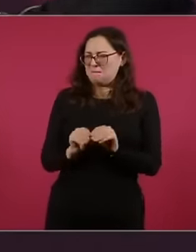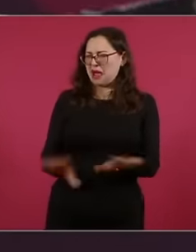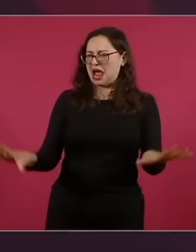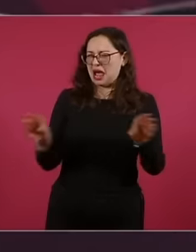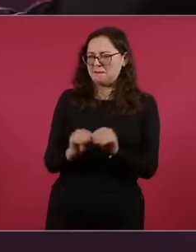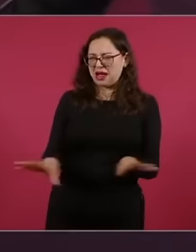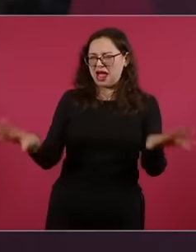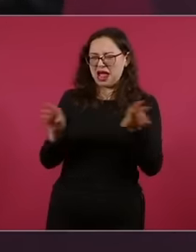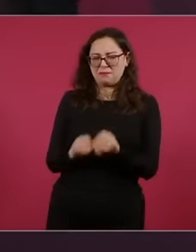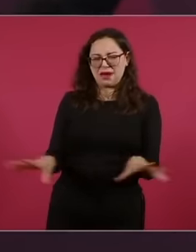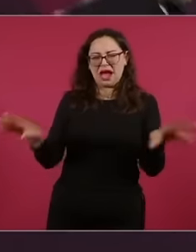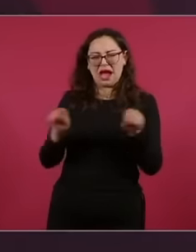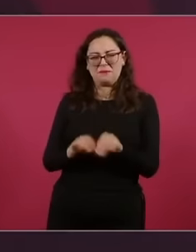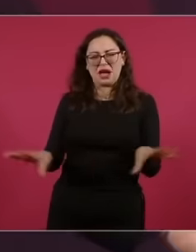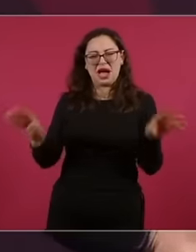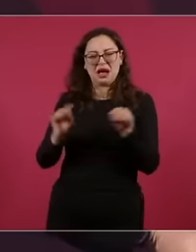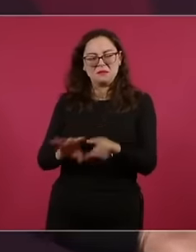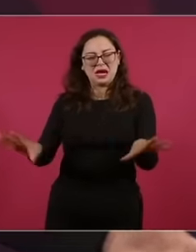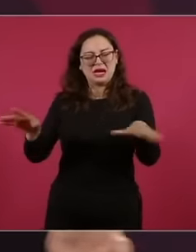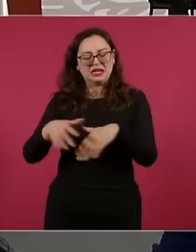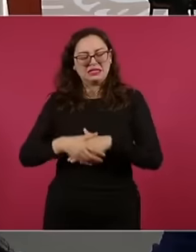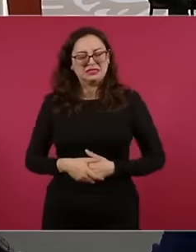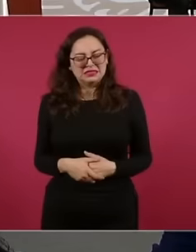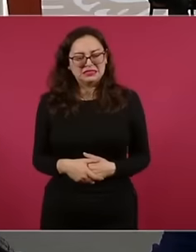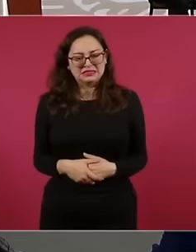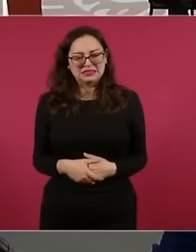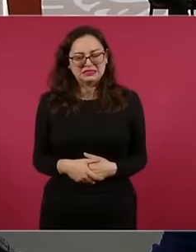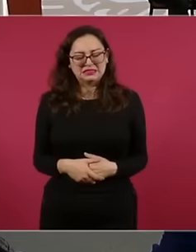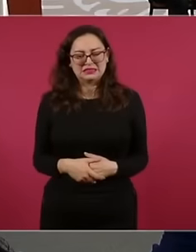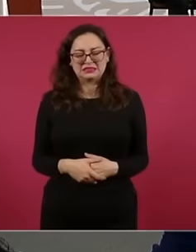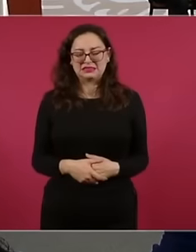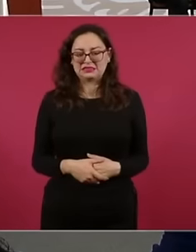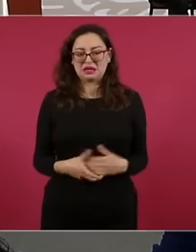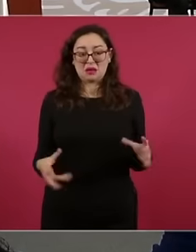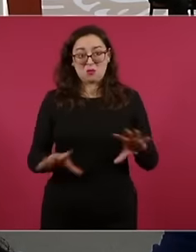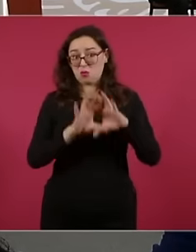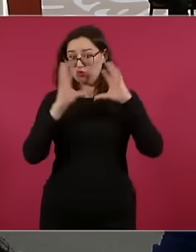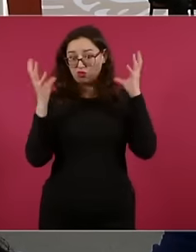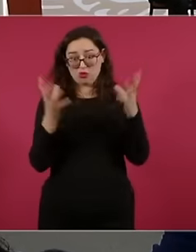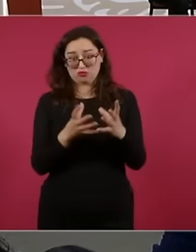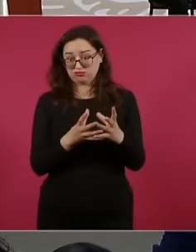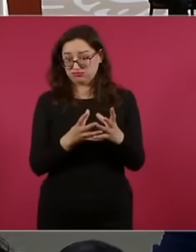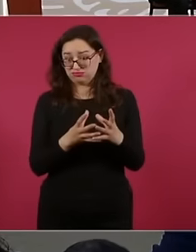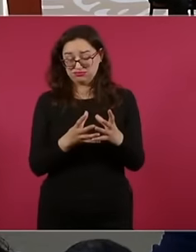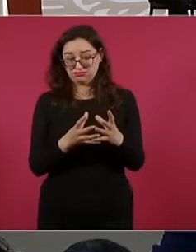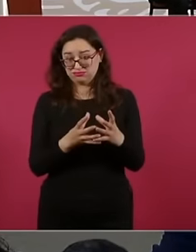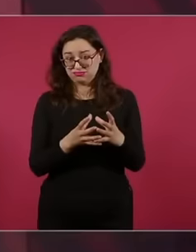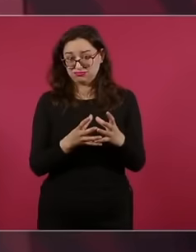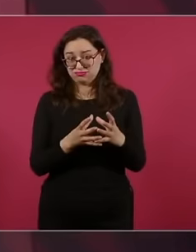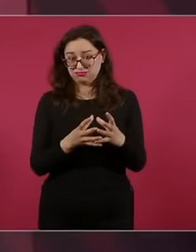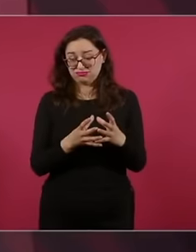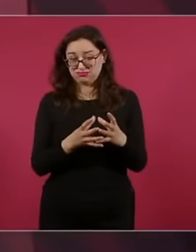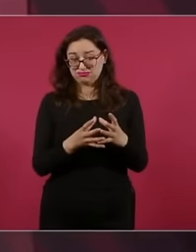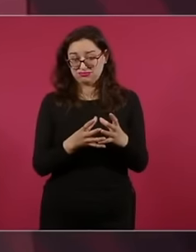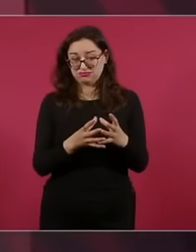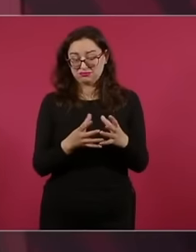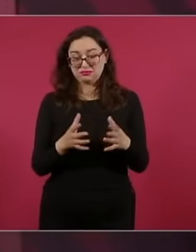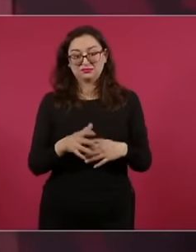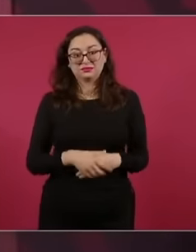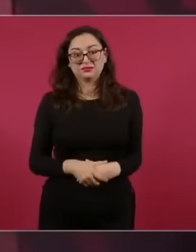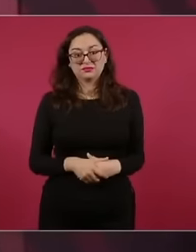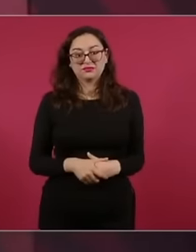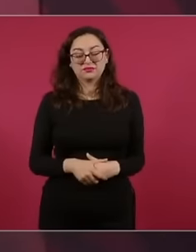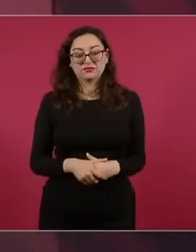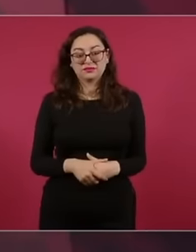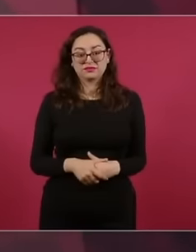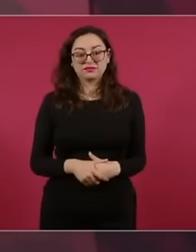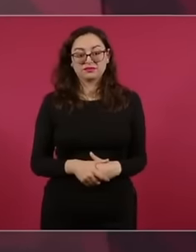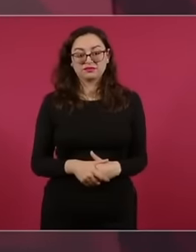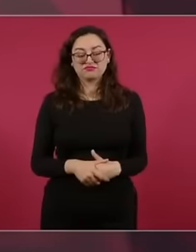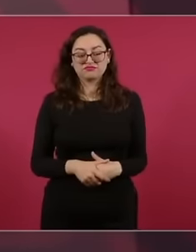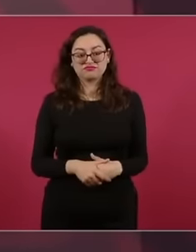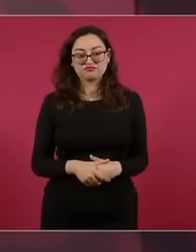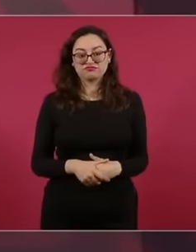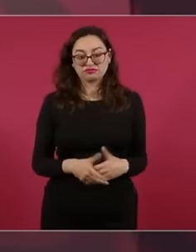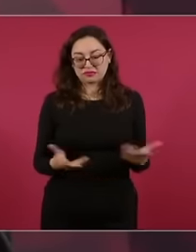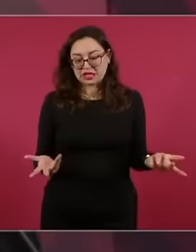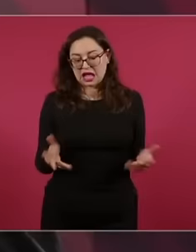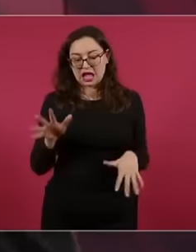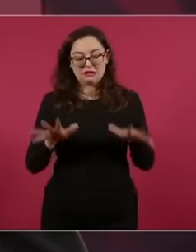global bombardment of lies Sometimes we stay here that the reform is a